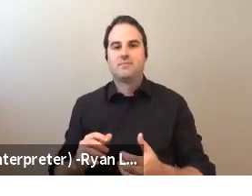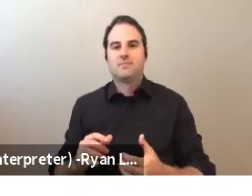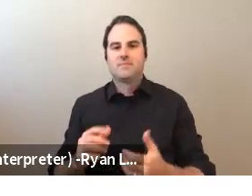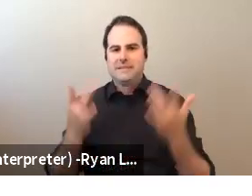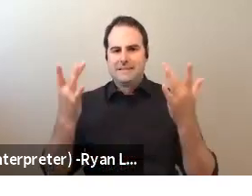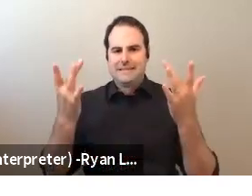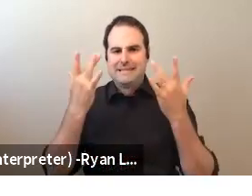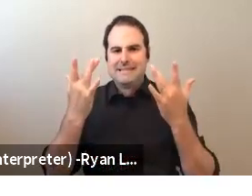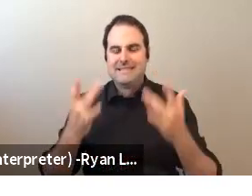Sally Potter: I really powerful one.